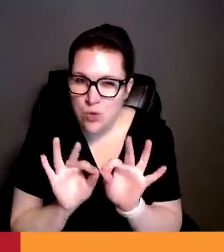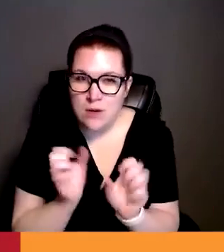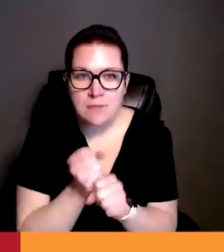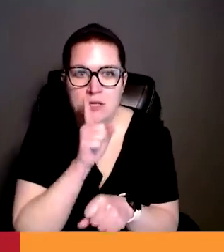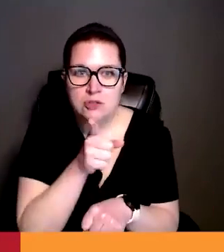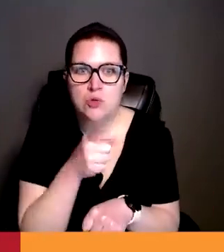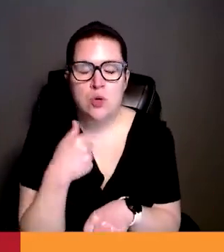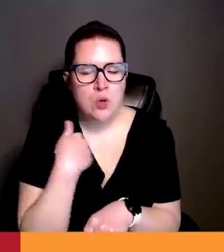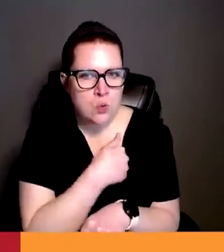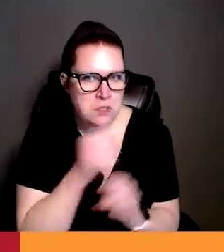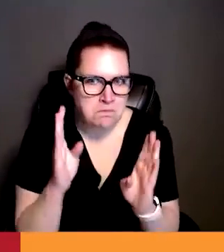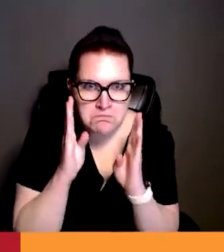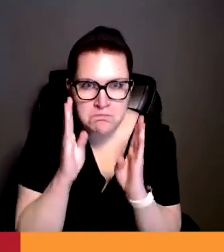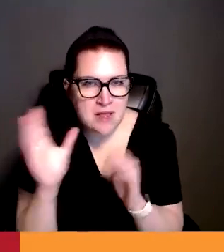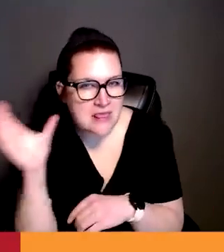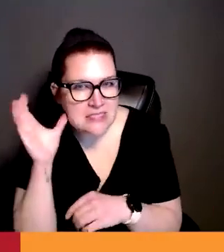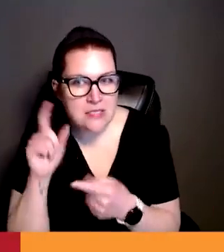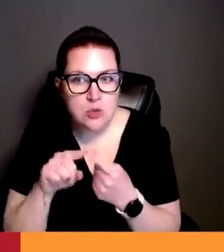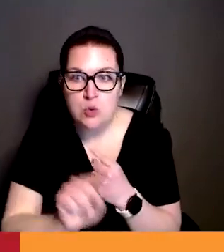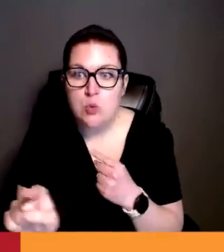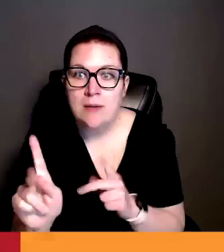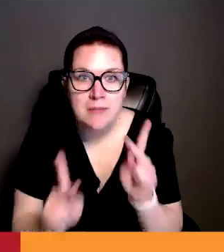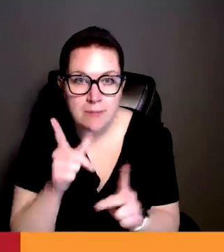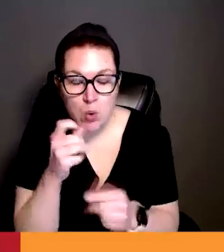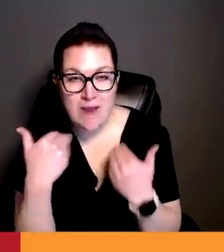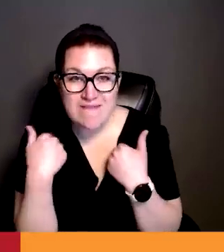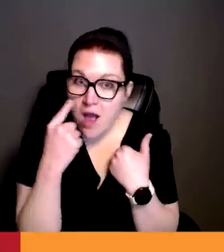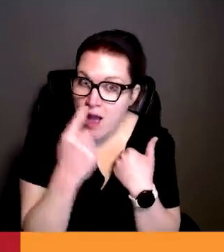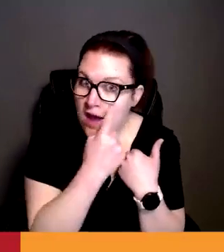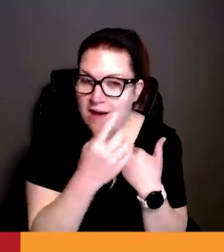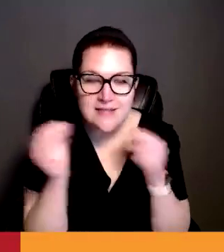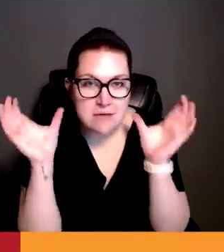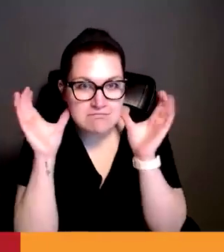really listening to the eyes and ears in the home, the person that knows that individual best